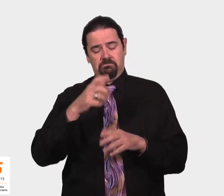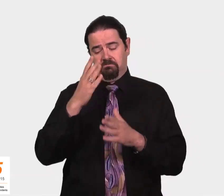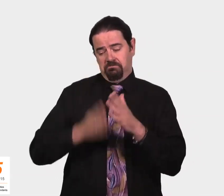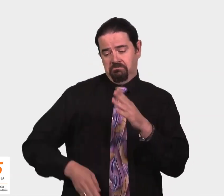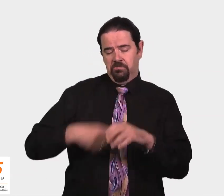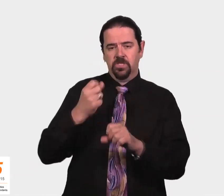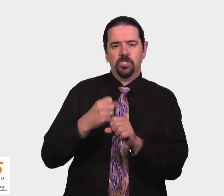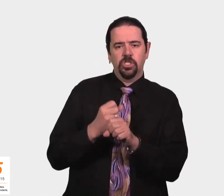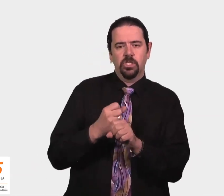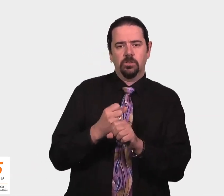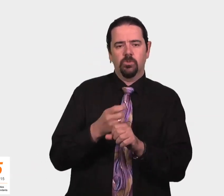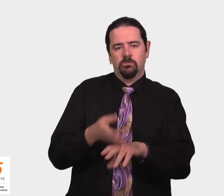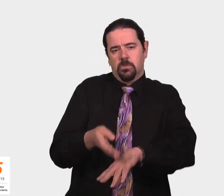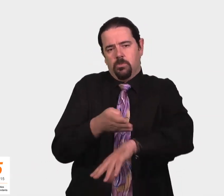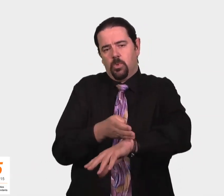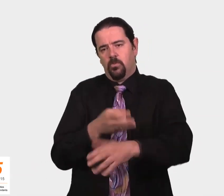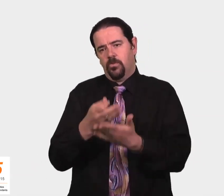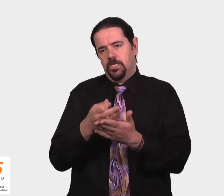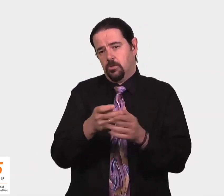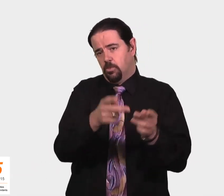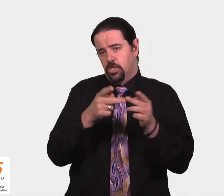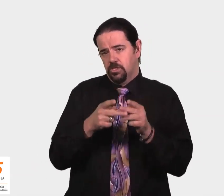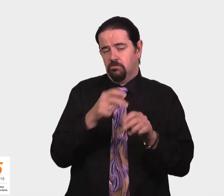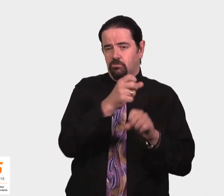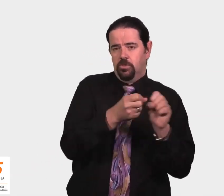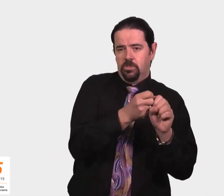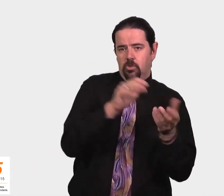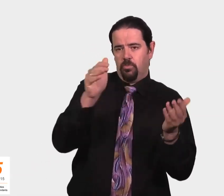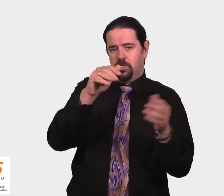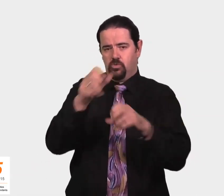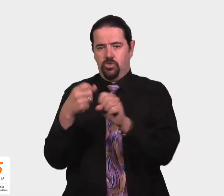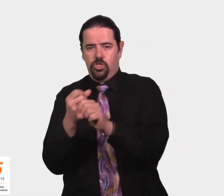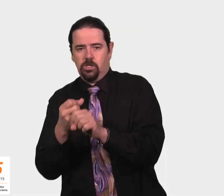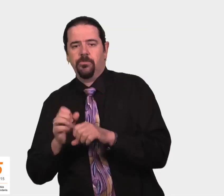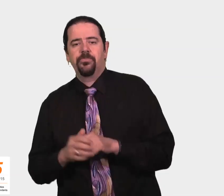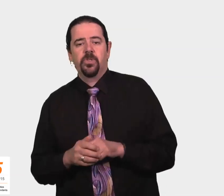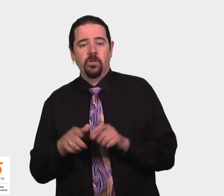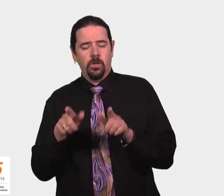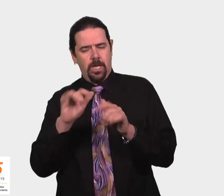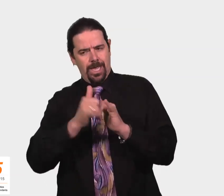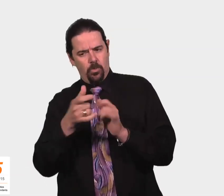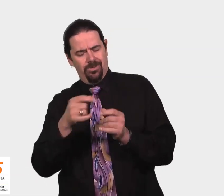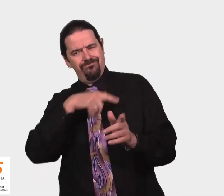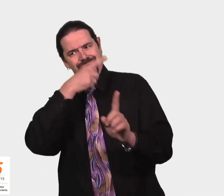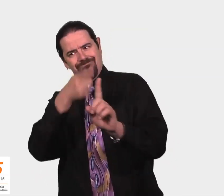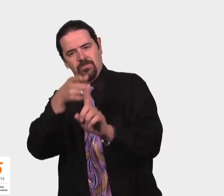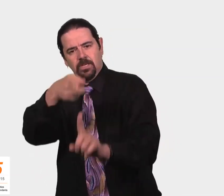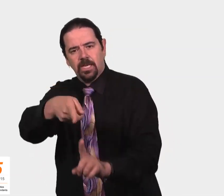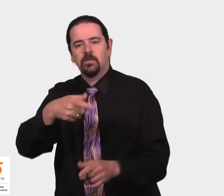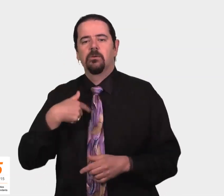in an improved financial position year-over-year. We did this by continuing to reduce expenses